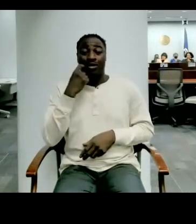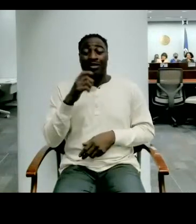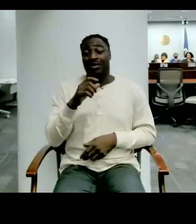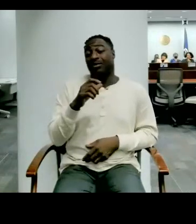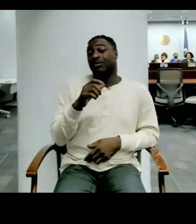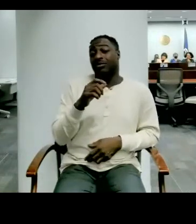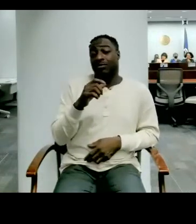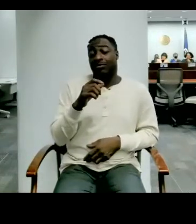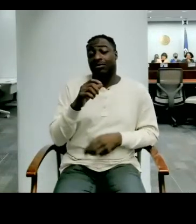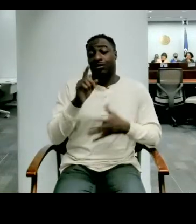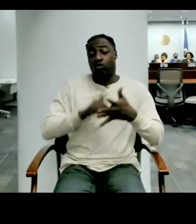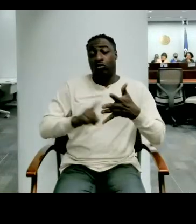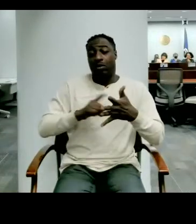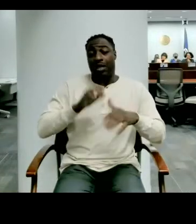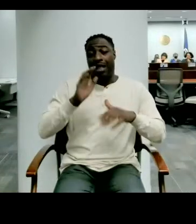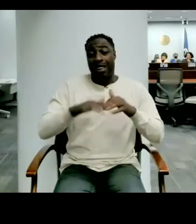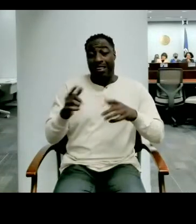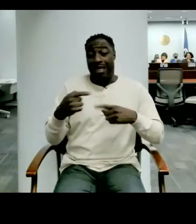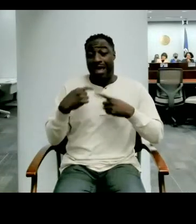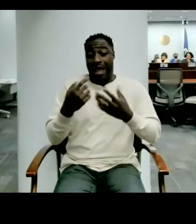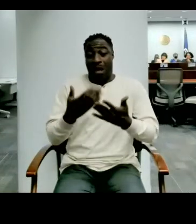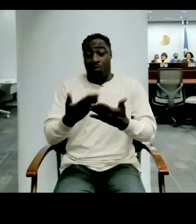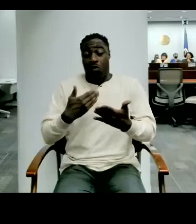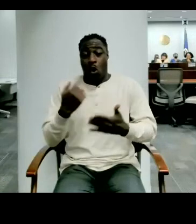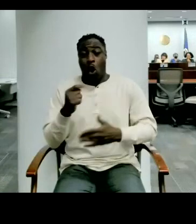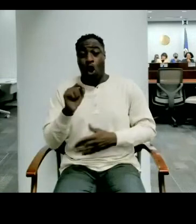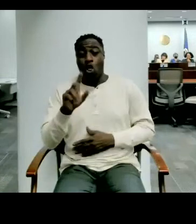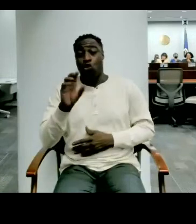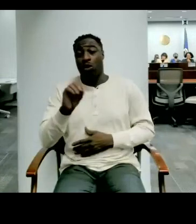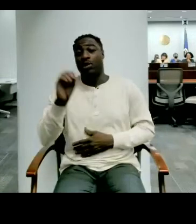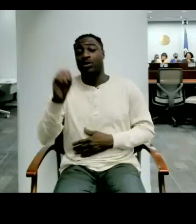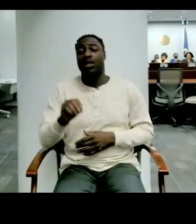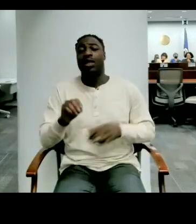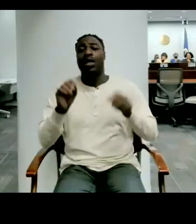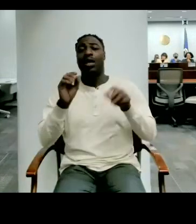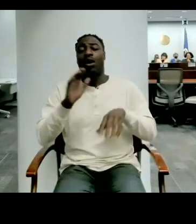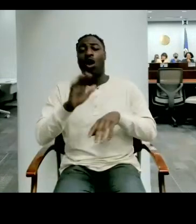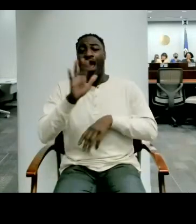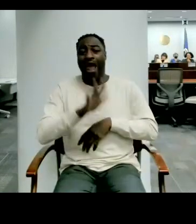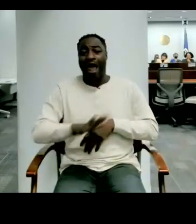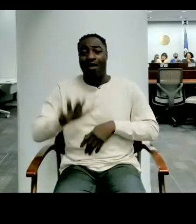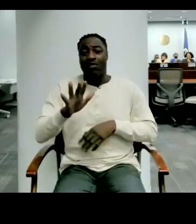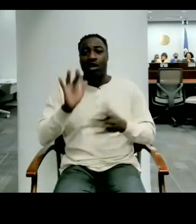survey than ever before, only 3% of those on average contact with EEOC.